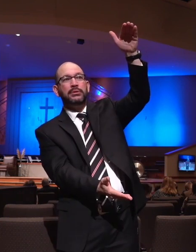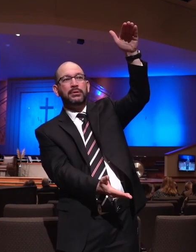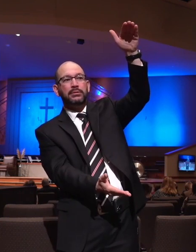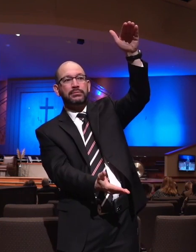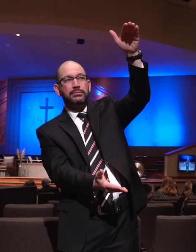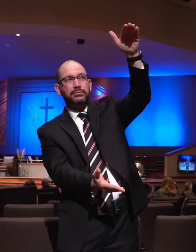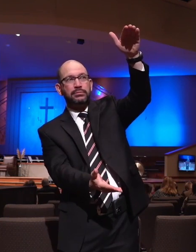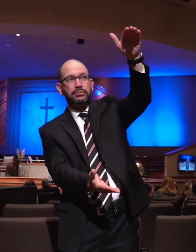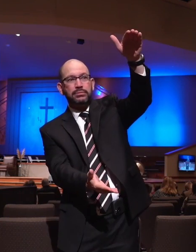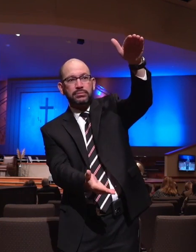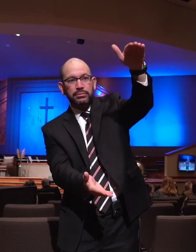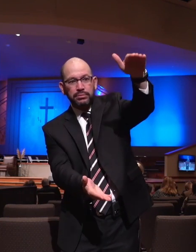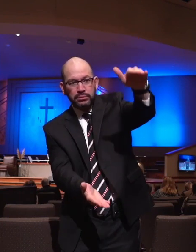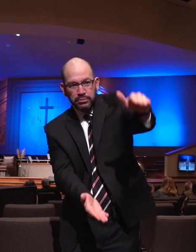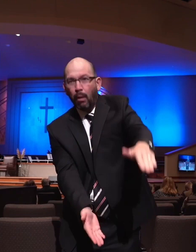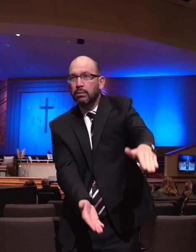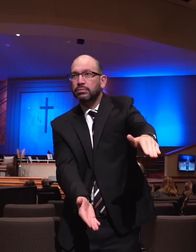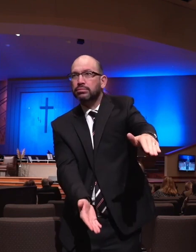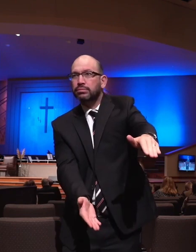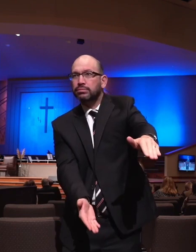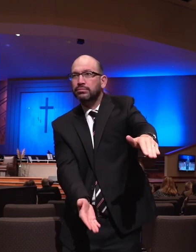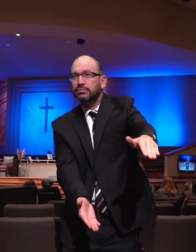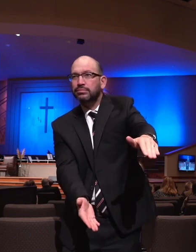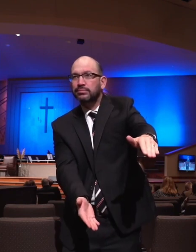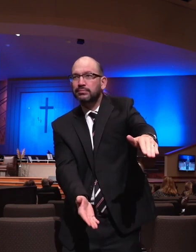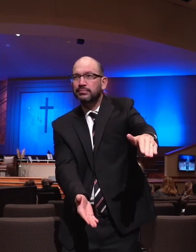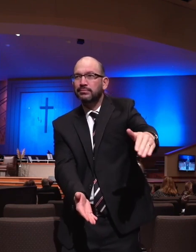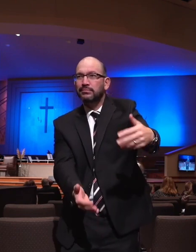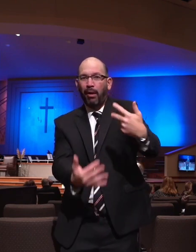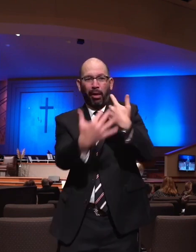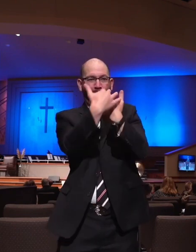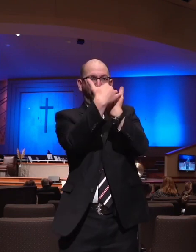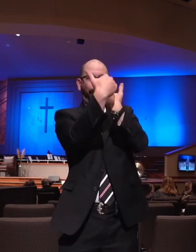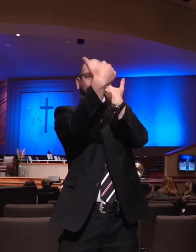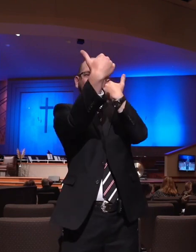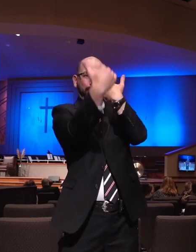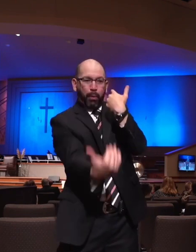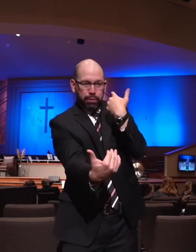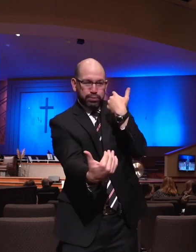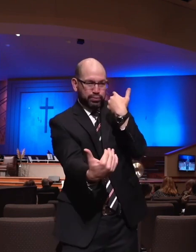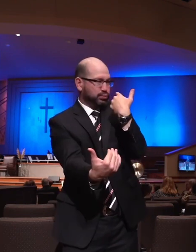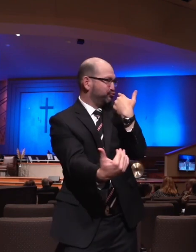one of those sheets come out of that pickup truck and